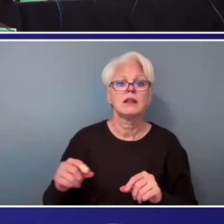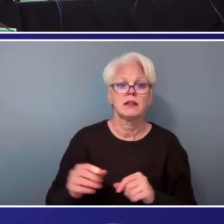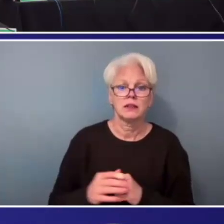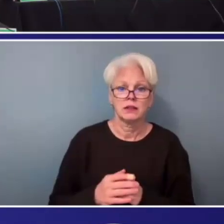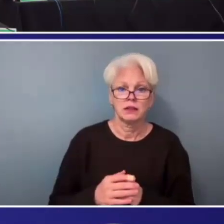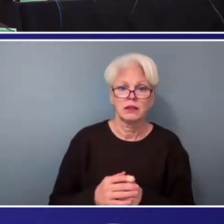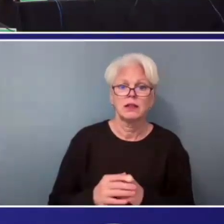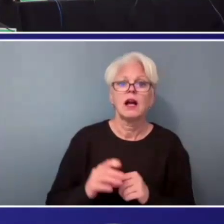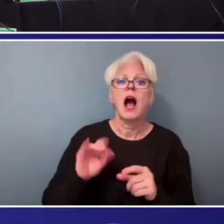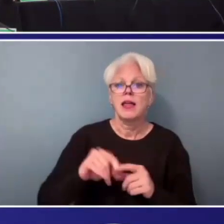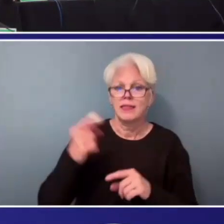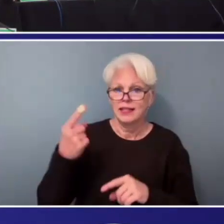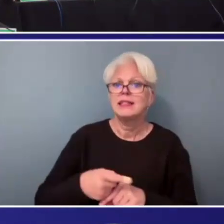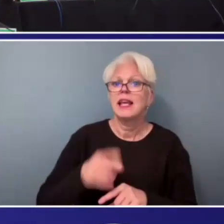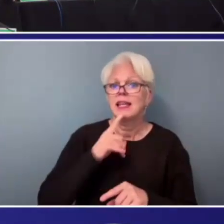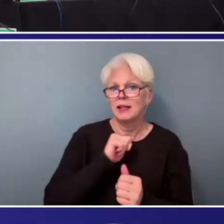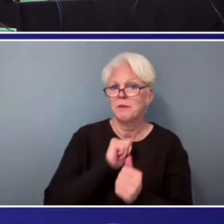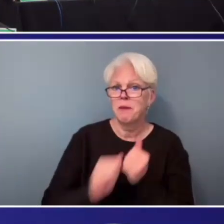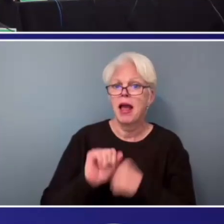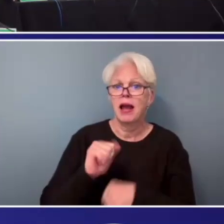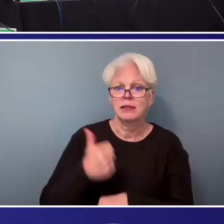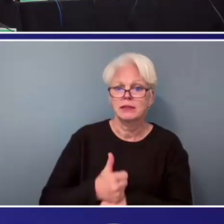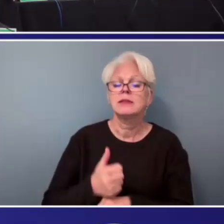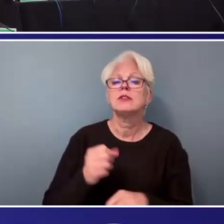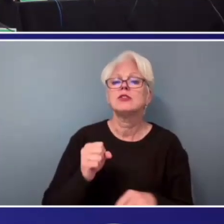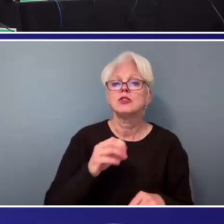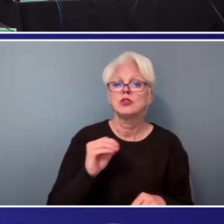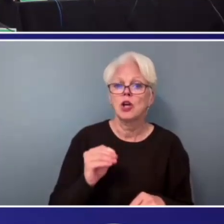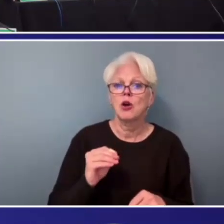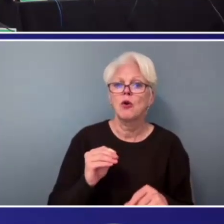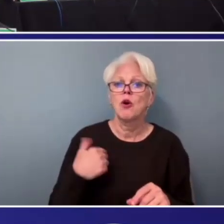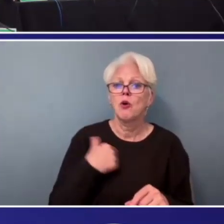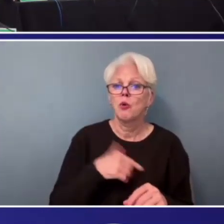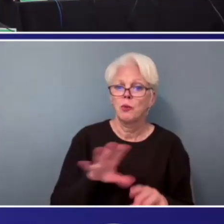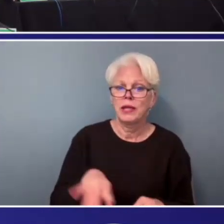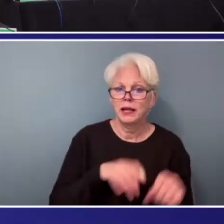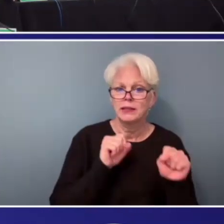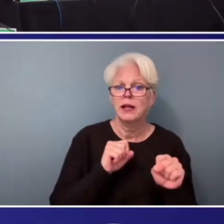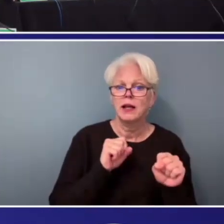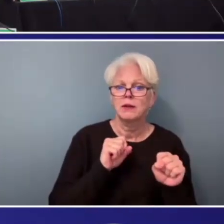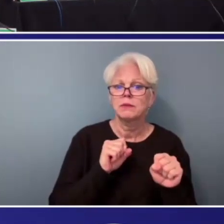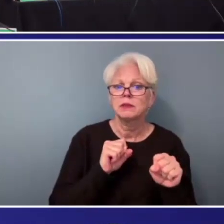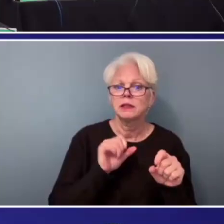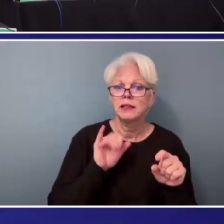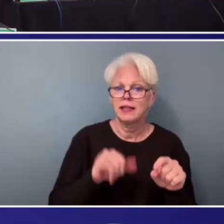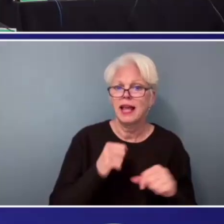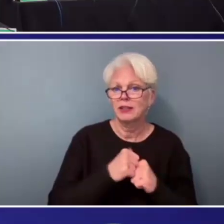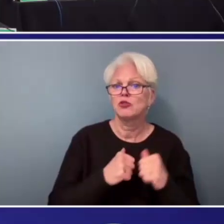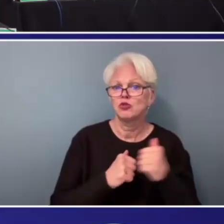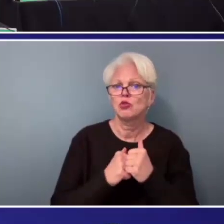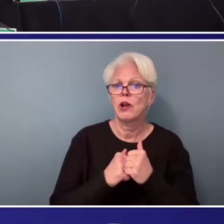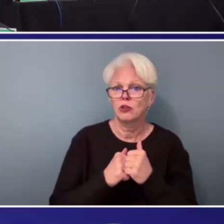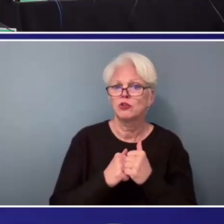enactment. And so that -- we, we adopted that structure in defining